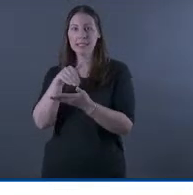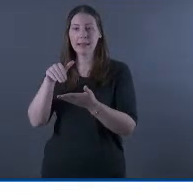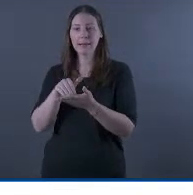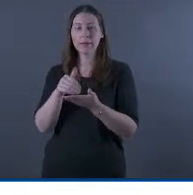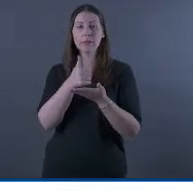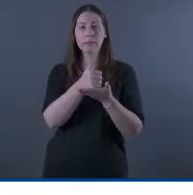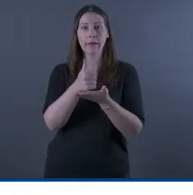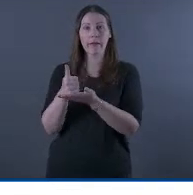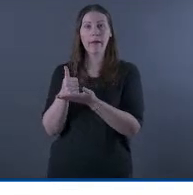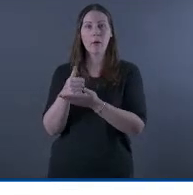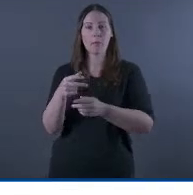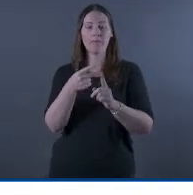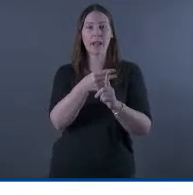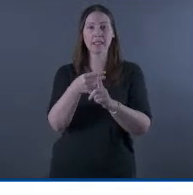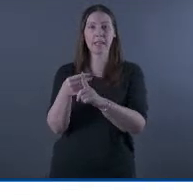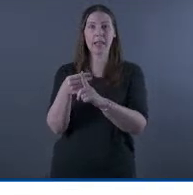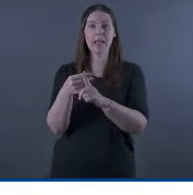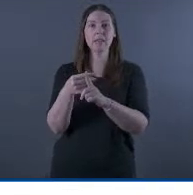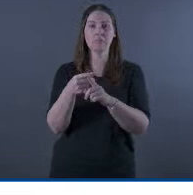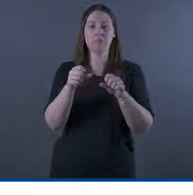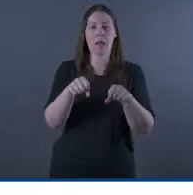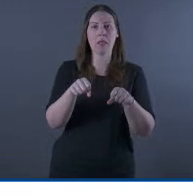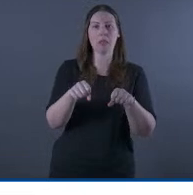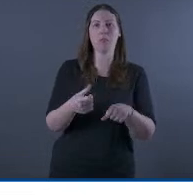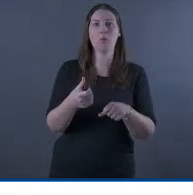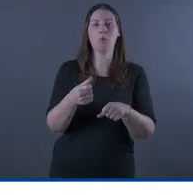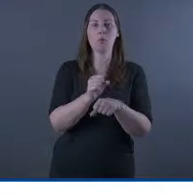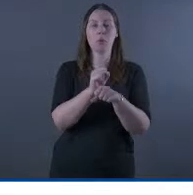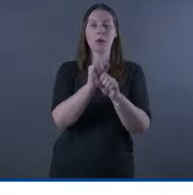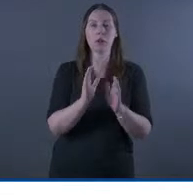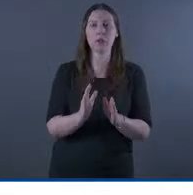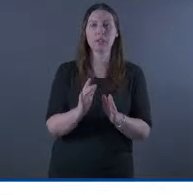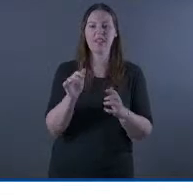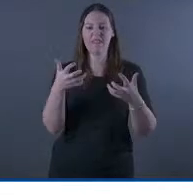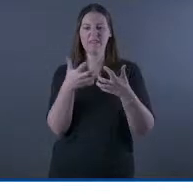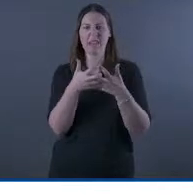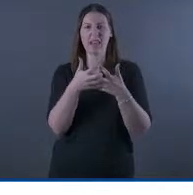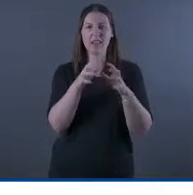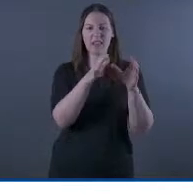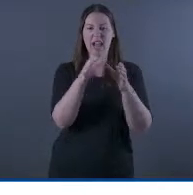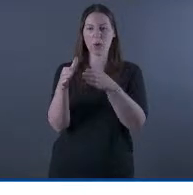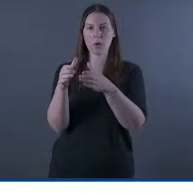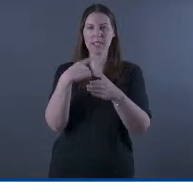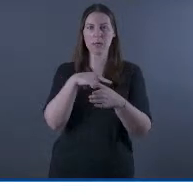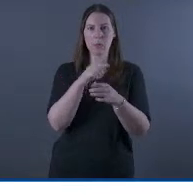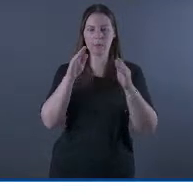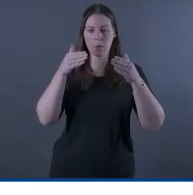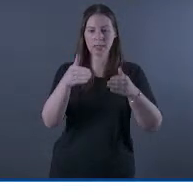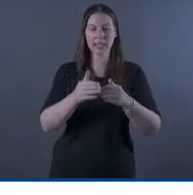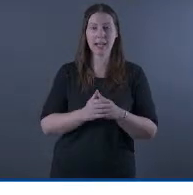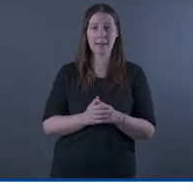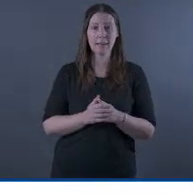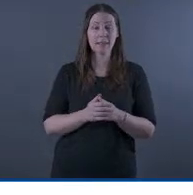that fall within the eligible categories. We've also really been focusing on working with our homeless population with folks